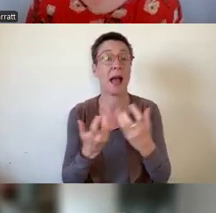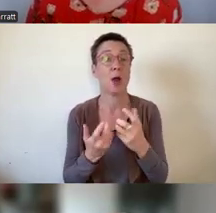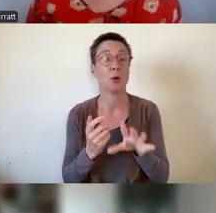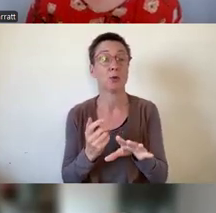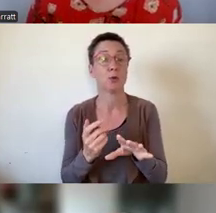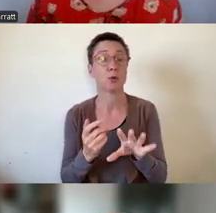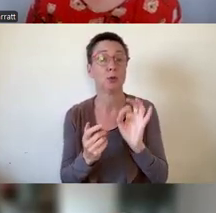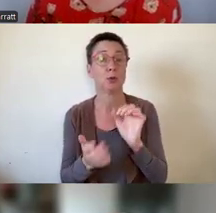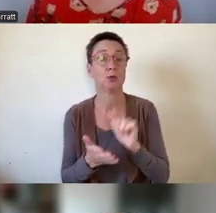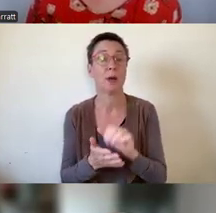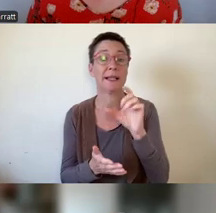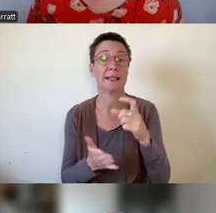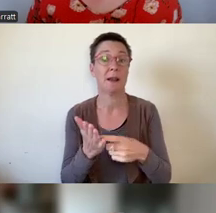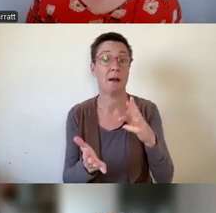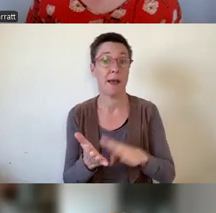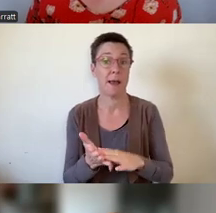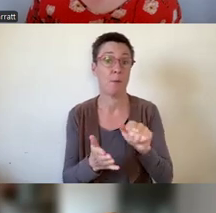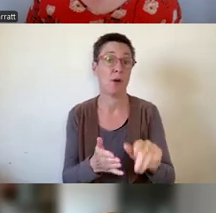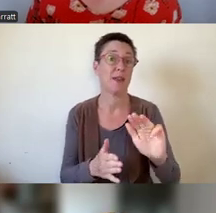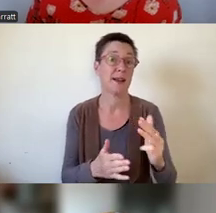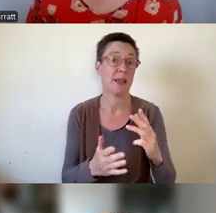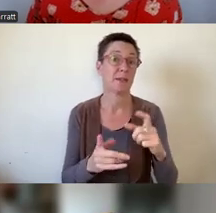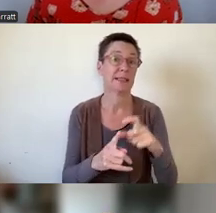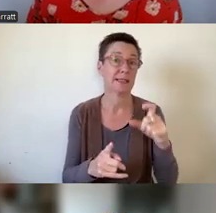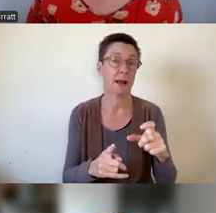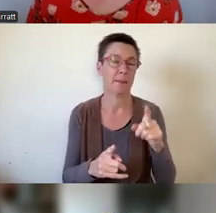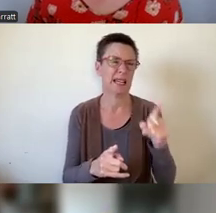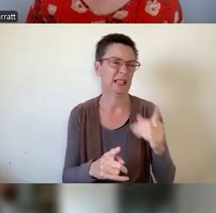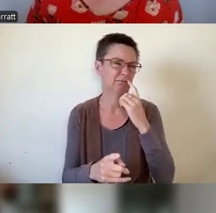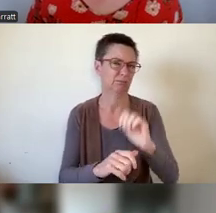That's on the 9th of December. He's a bit of a rock star. You should definitely go to that.